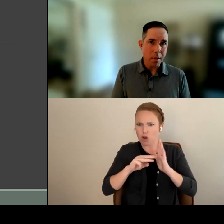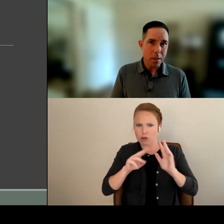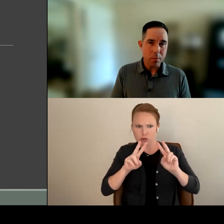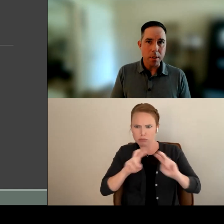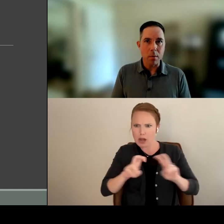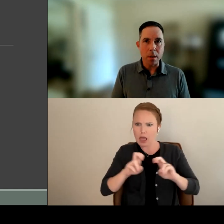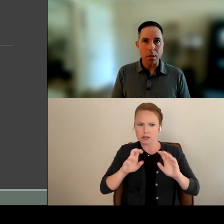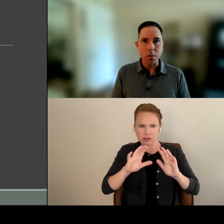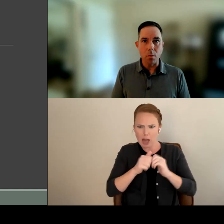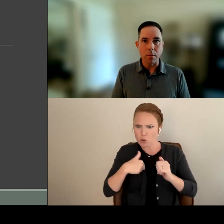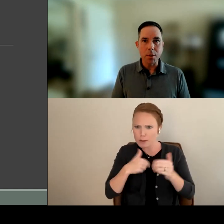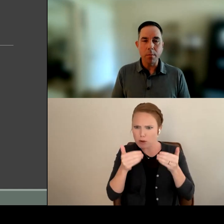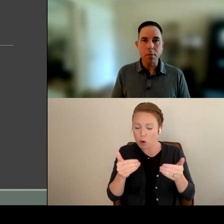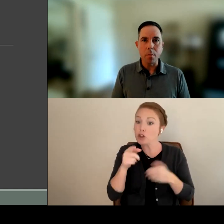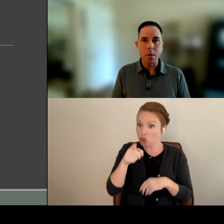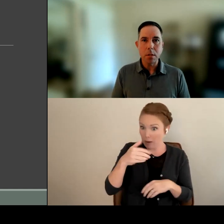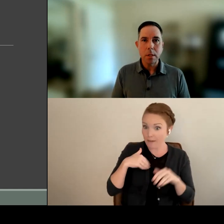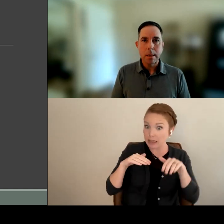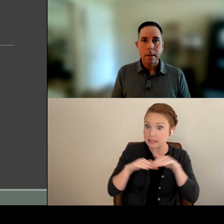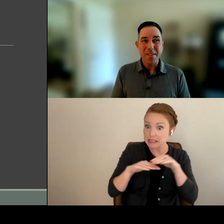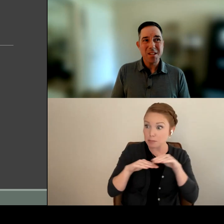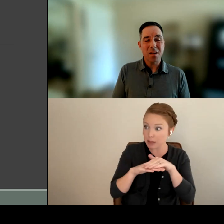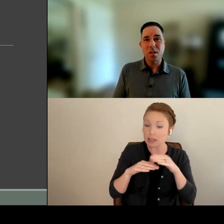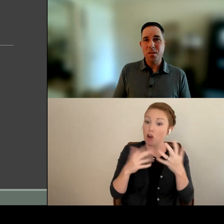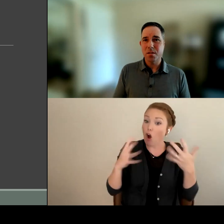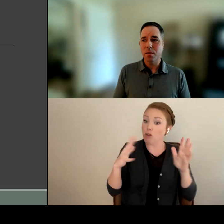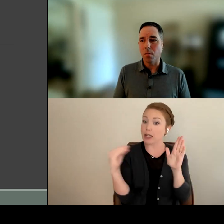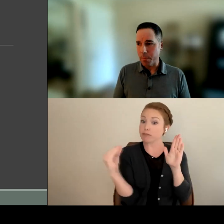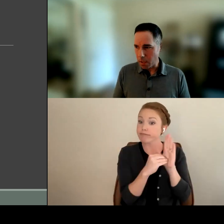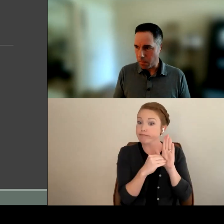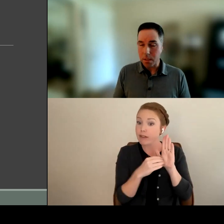For example, you have accessibility written into your job descriptions?